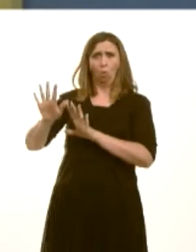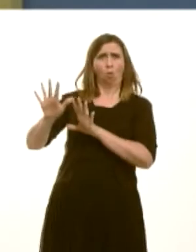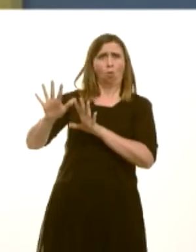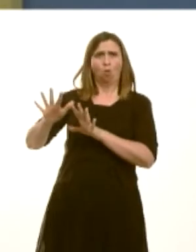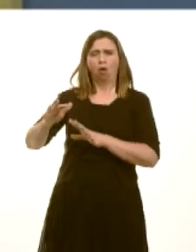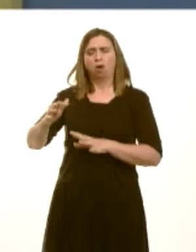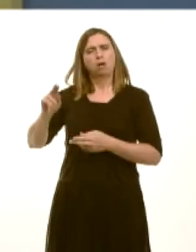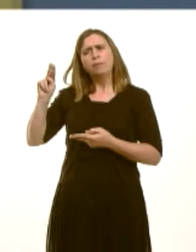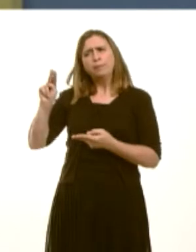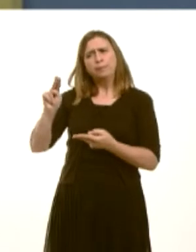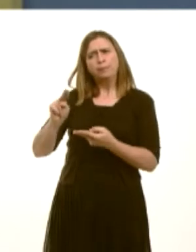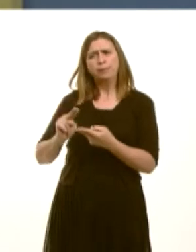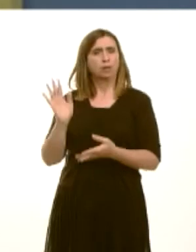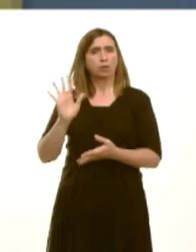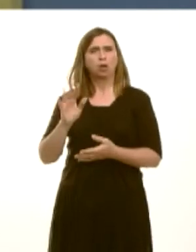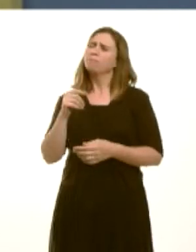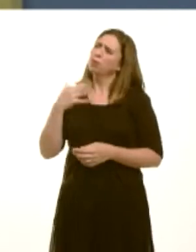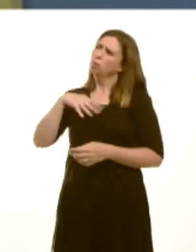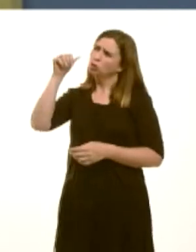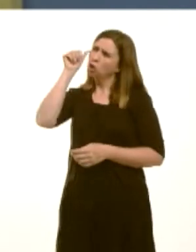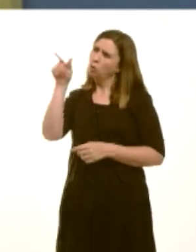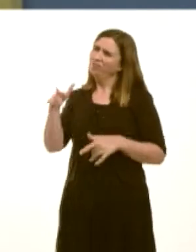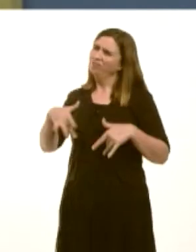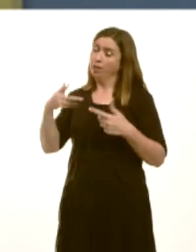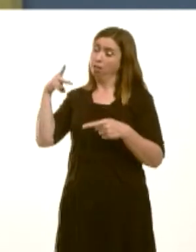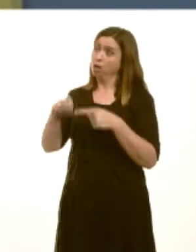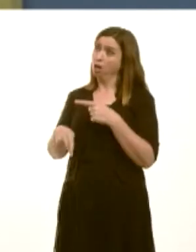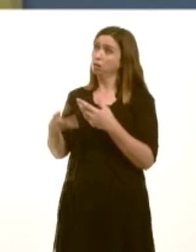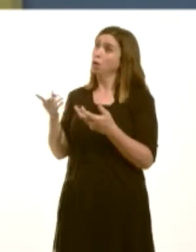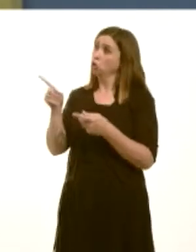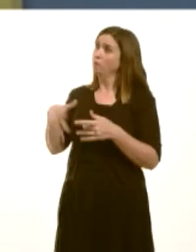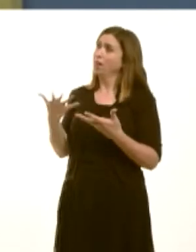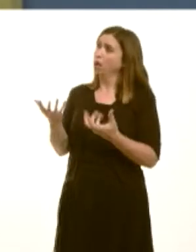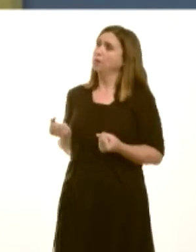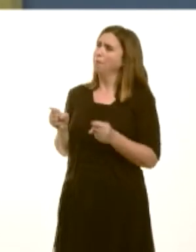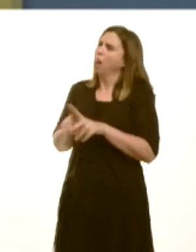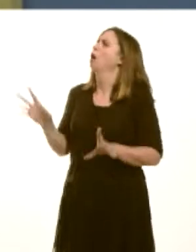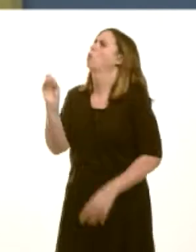acceptable level and pace of cut for your Government during the next Westminster Parliament?